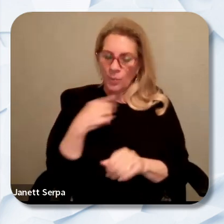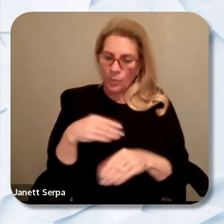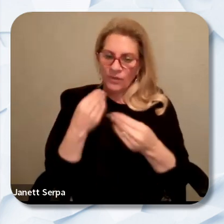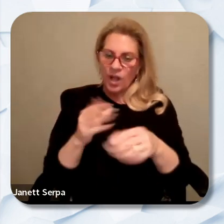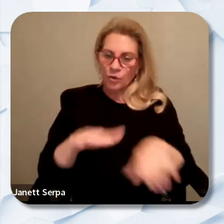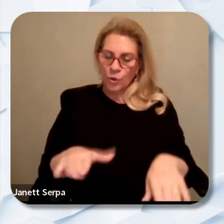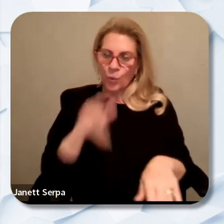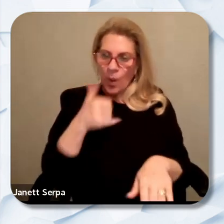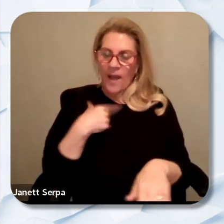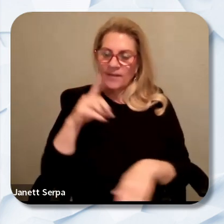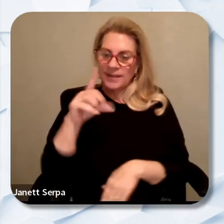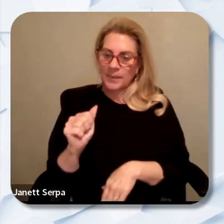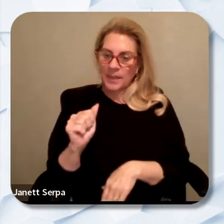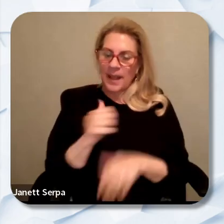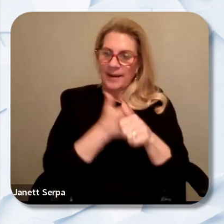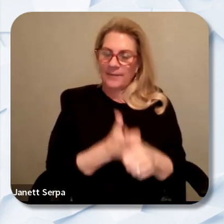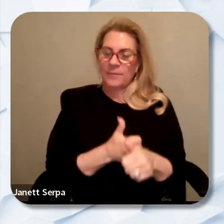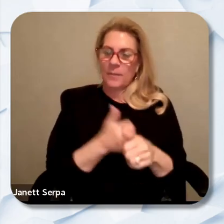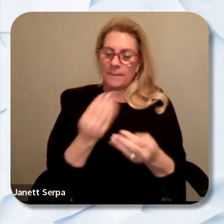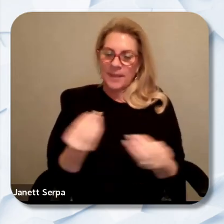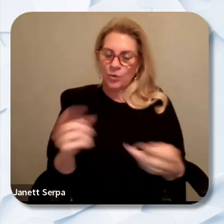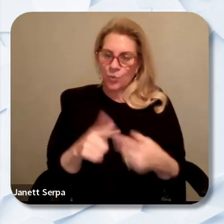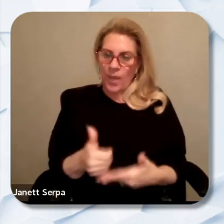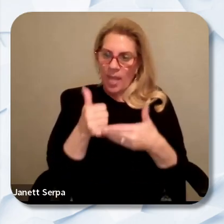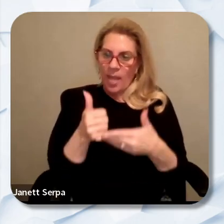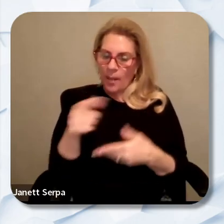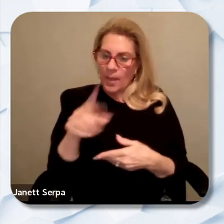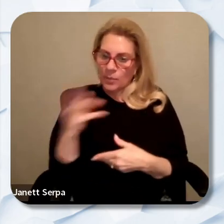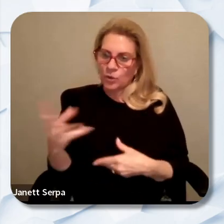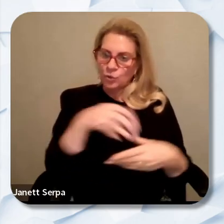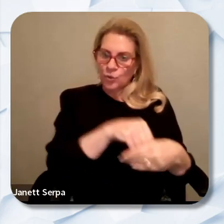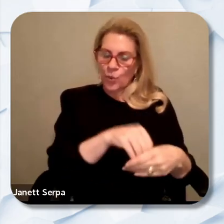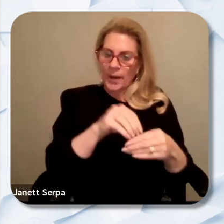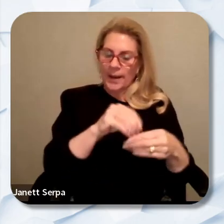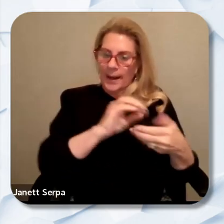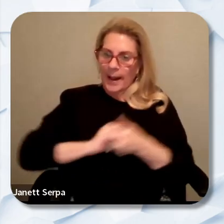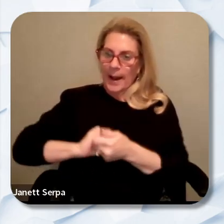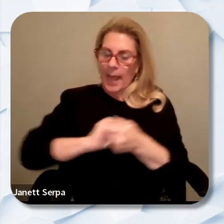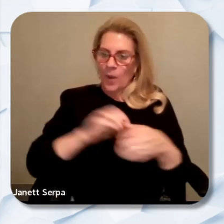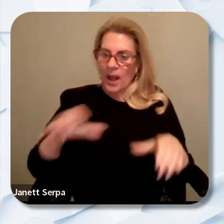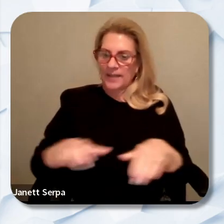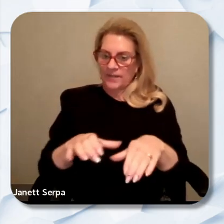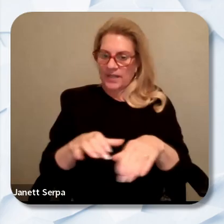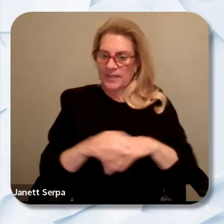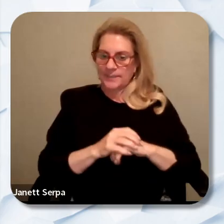disabilities adaptive materials to help them join in a collaborative activity. Next slide